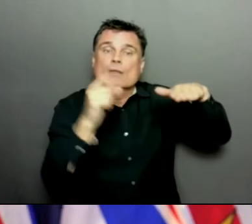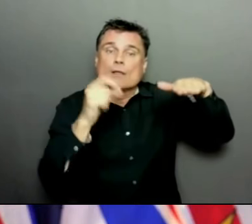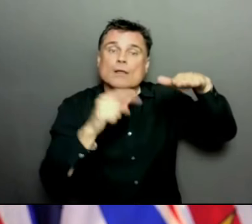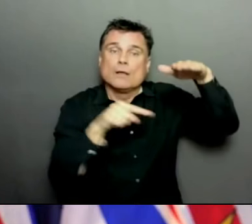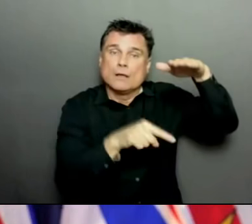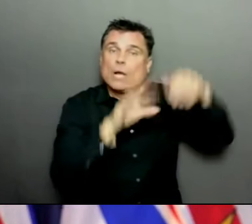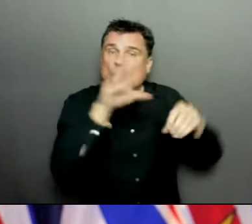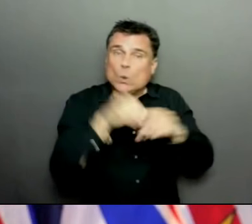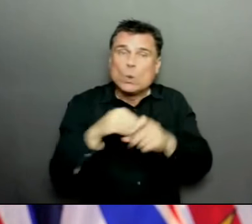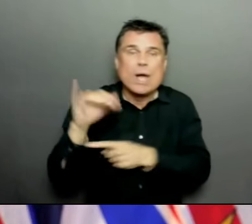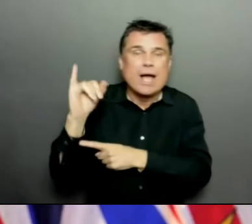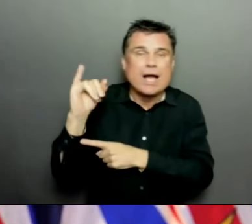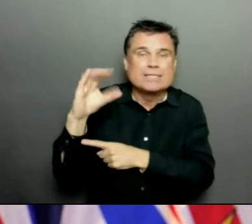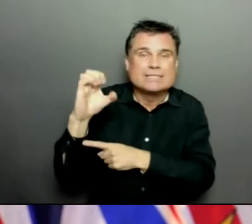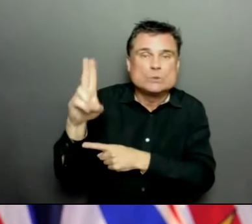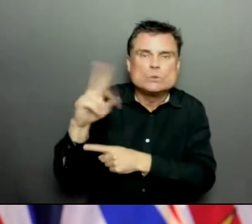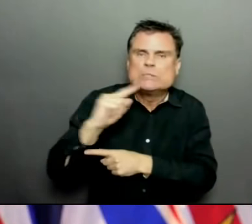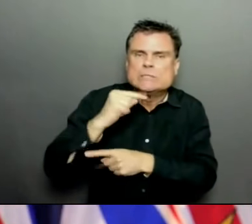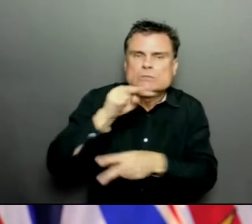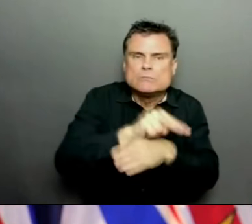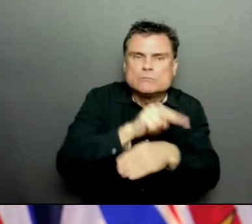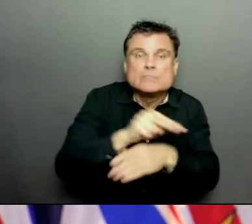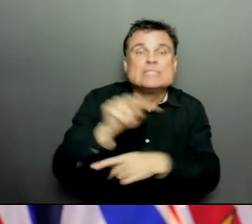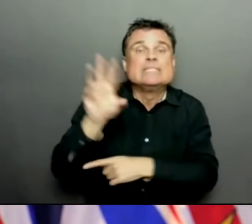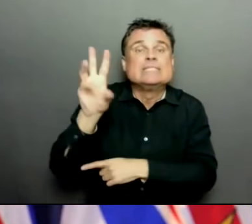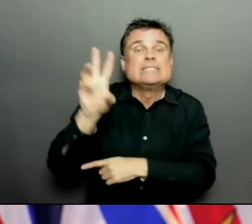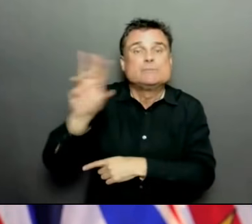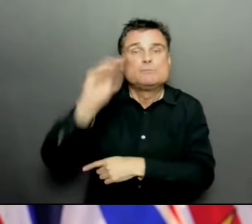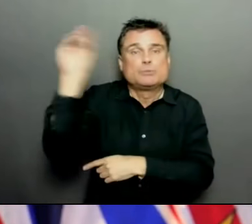year. The overall beds are built